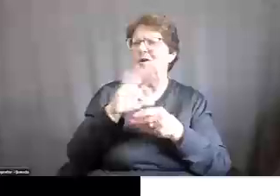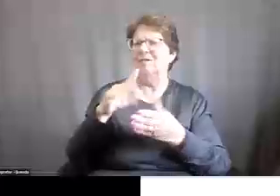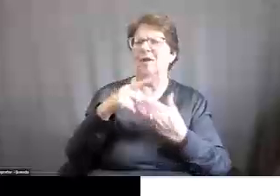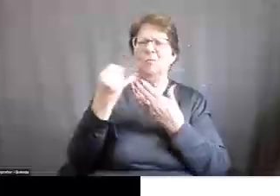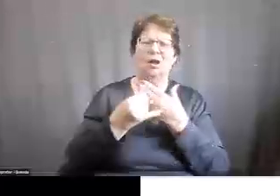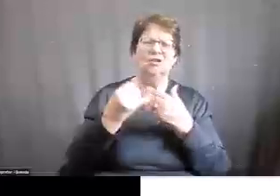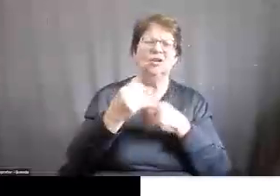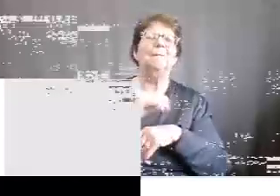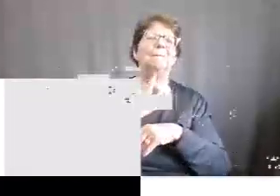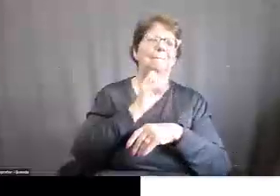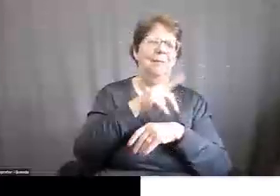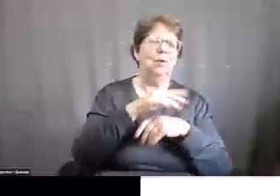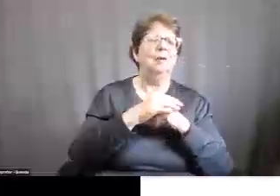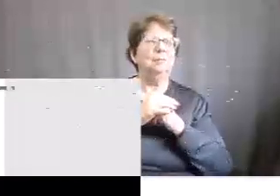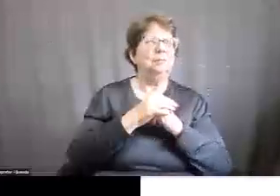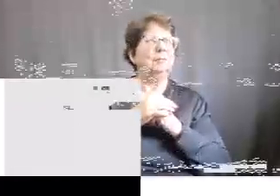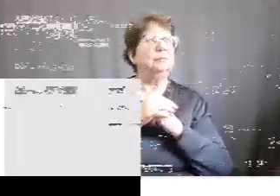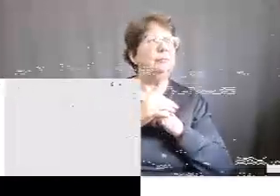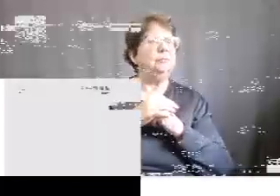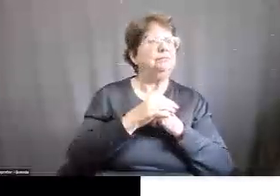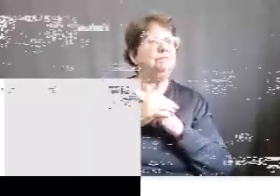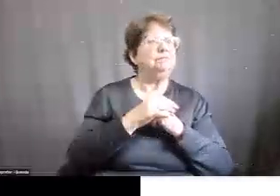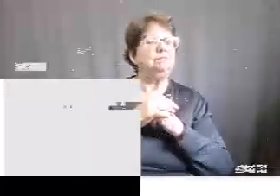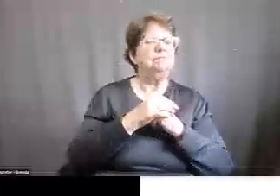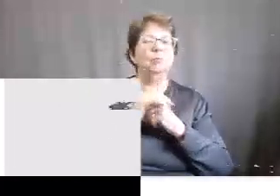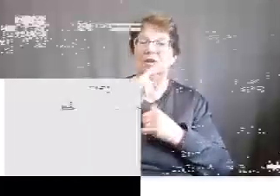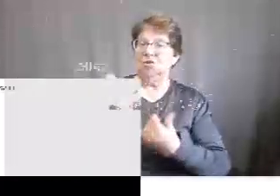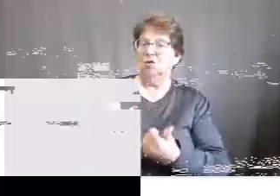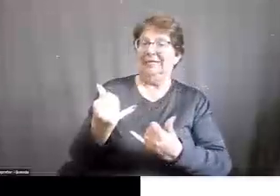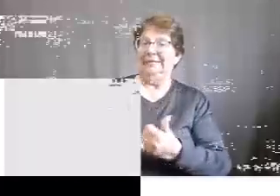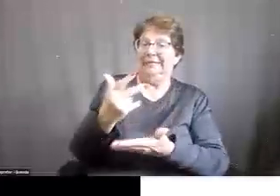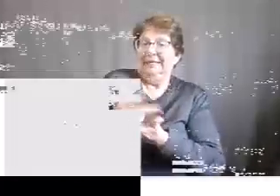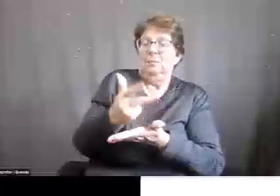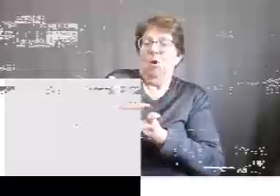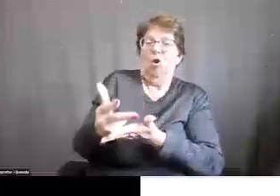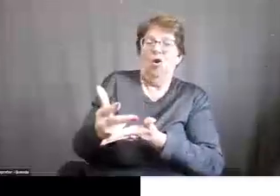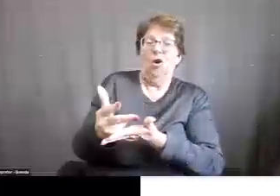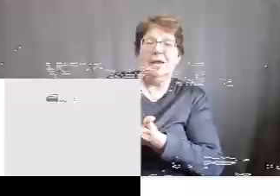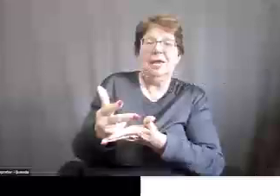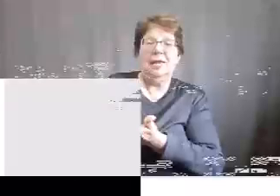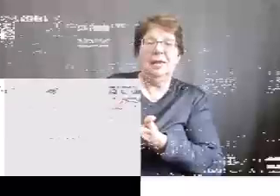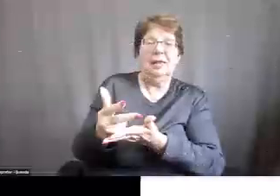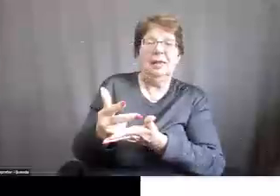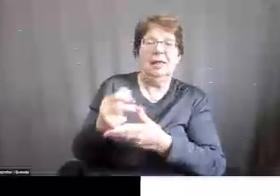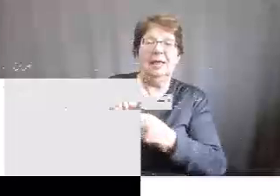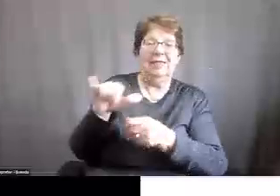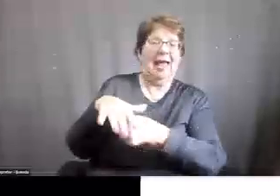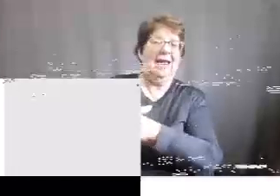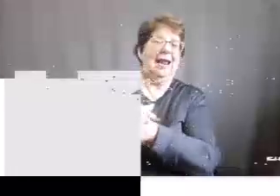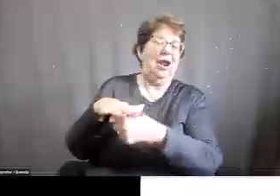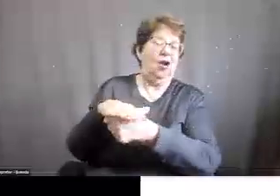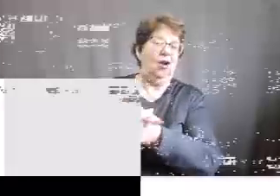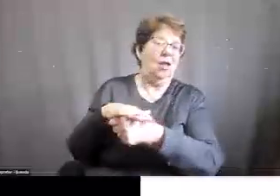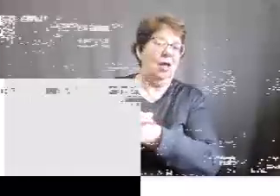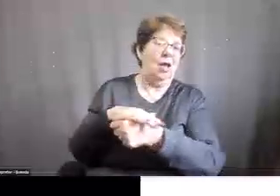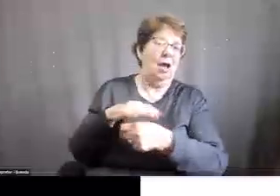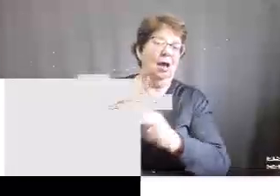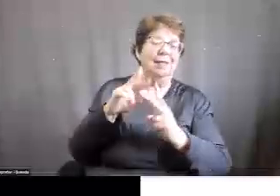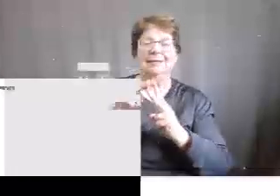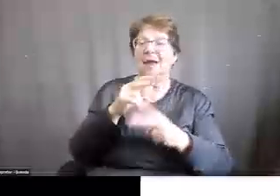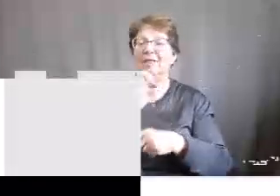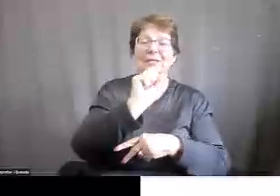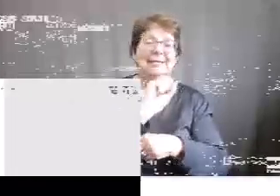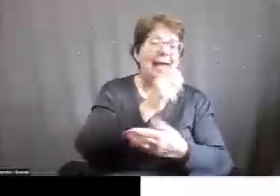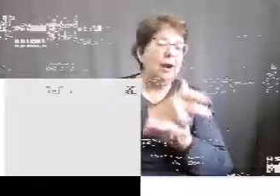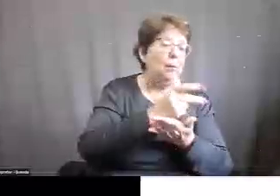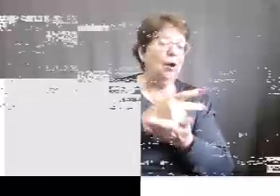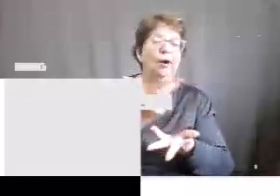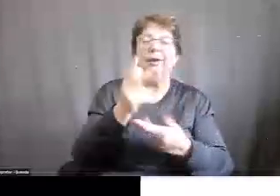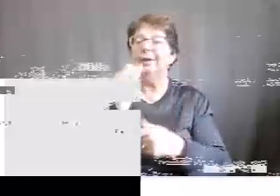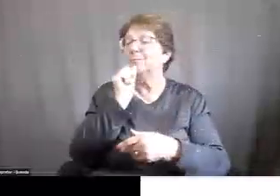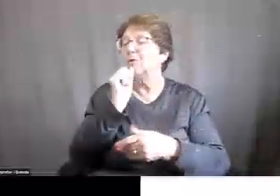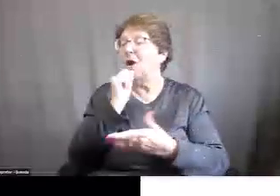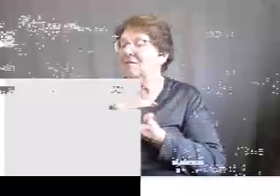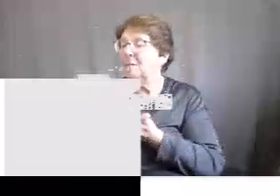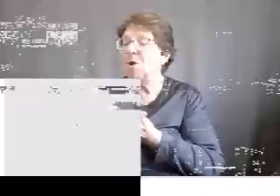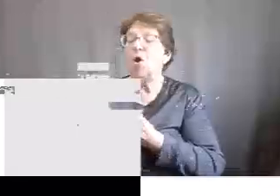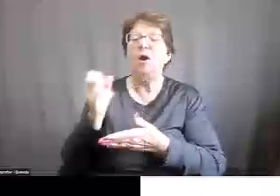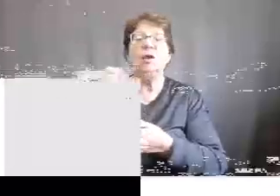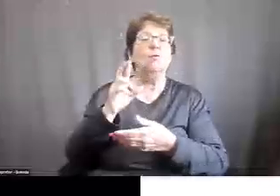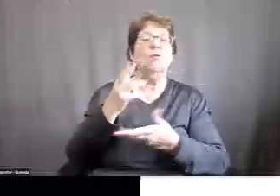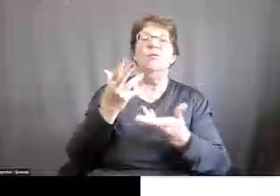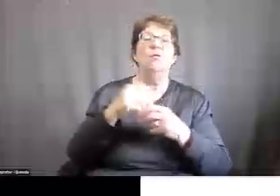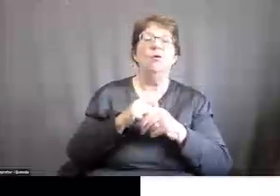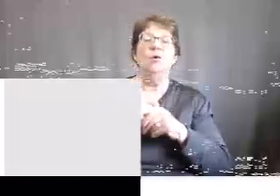Boardroom: Is there existing parking in this area that's either Seattle parking, private parking, or is it all… it'll just be drop-off and bus?